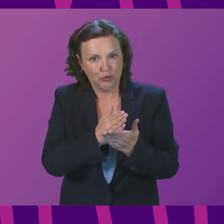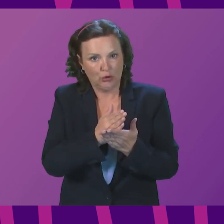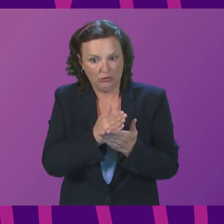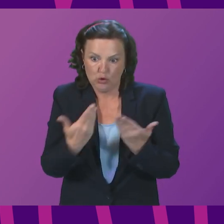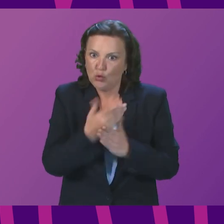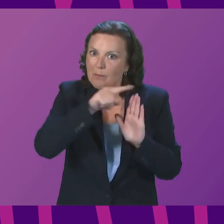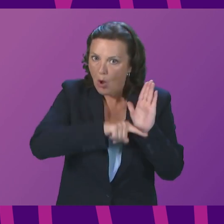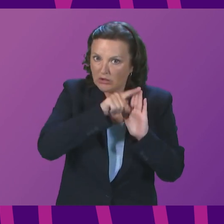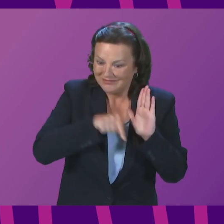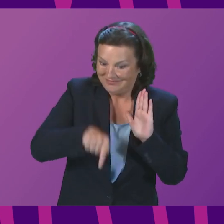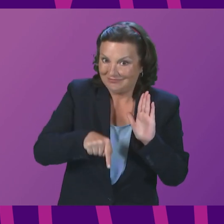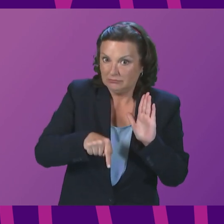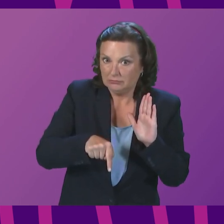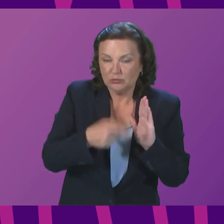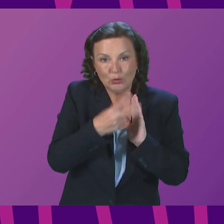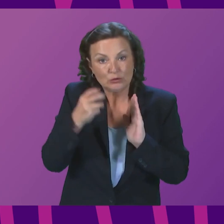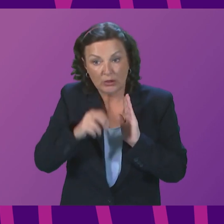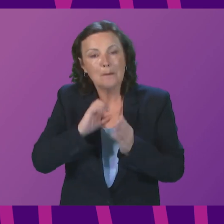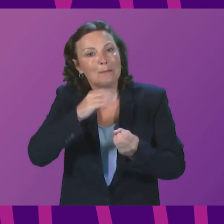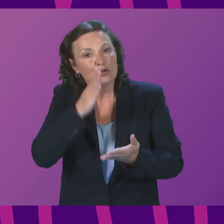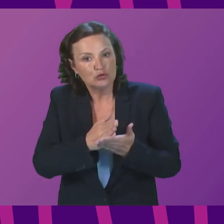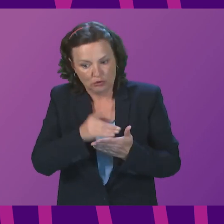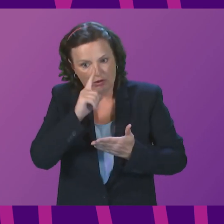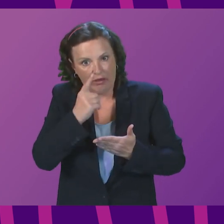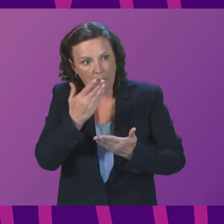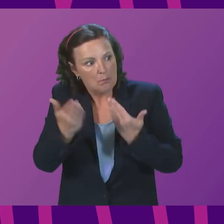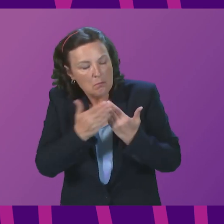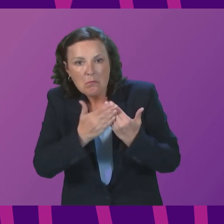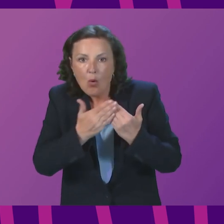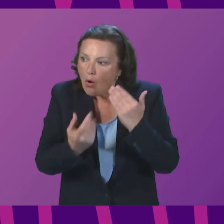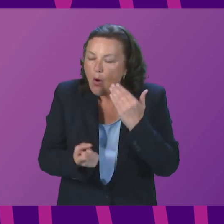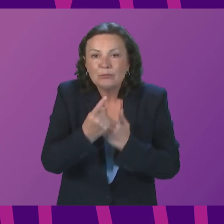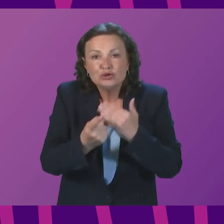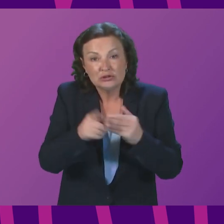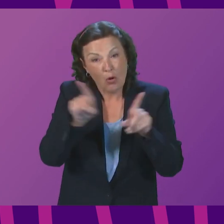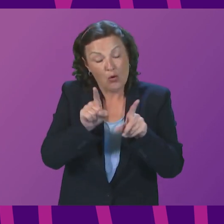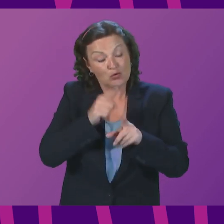The Government also commissioned John Sturrock QC to review the culture in NHS Highland, in particular.